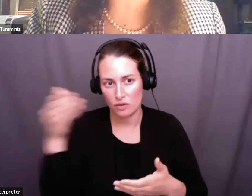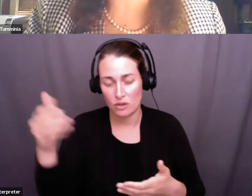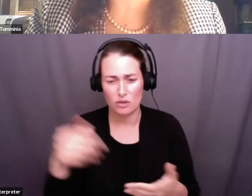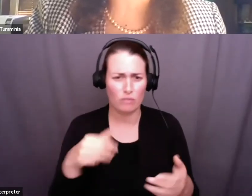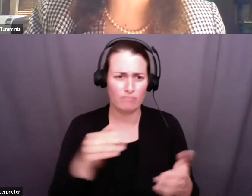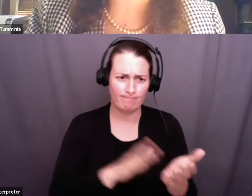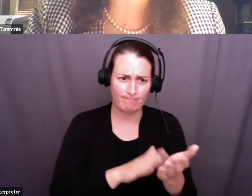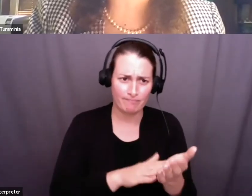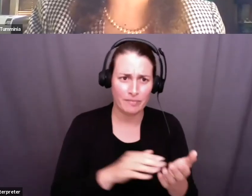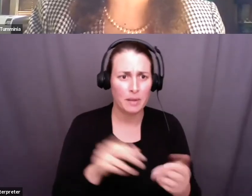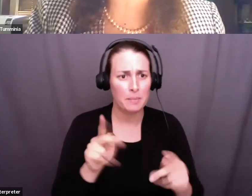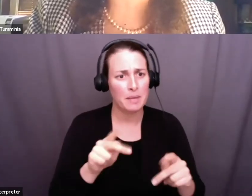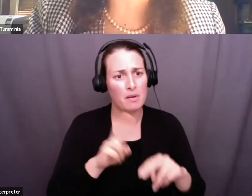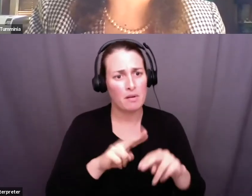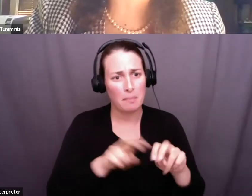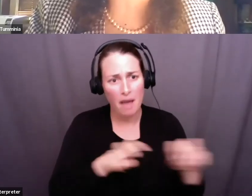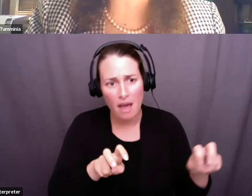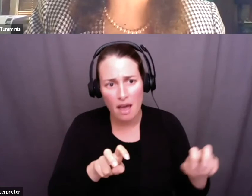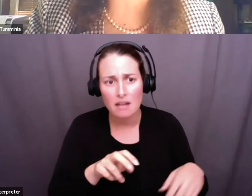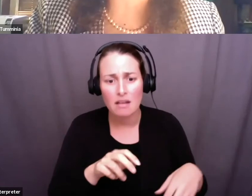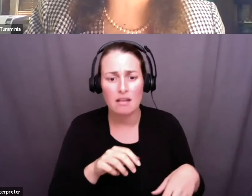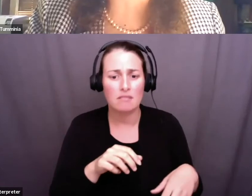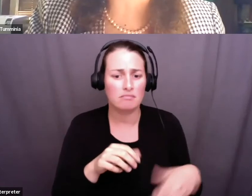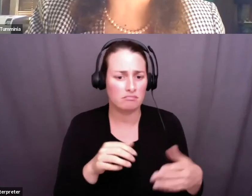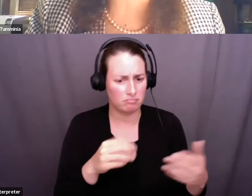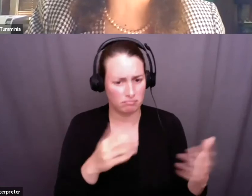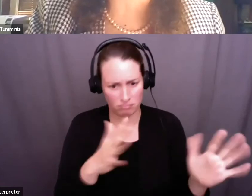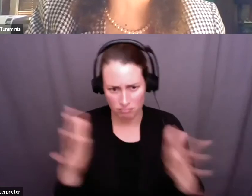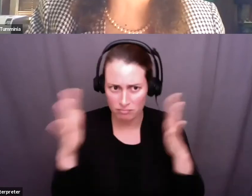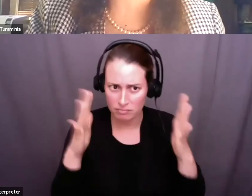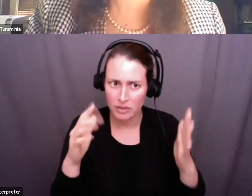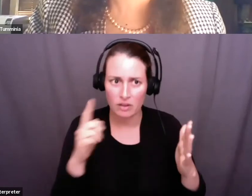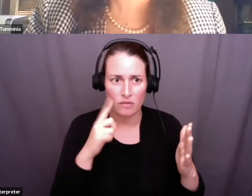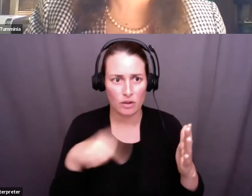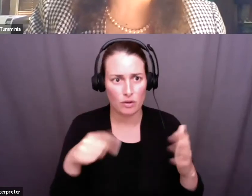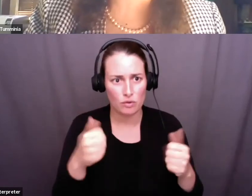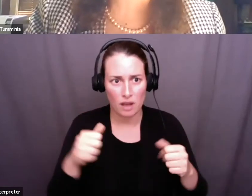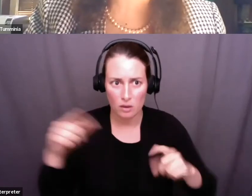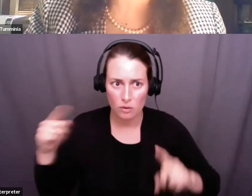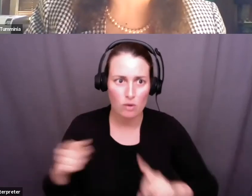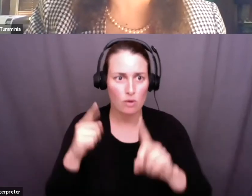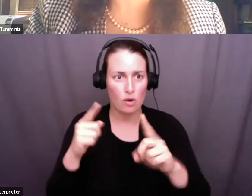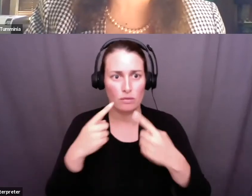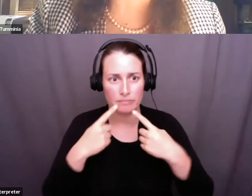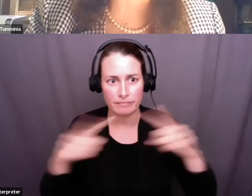really hard to really accomplish something worthwhile for us. So it’s really fabulous